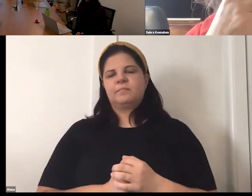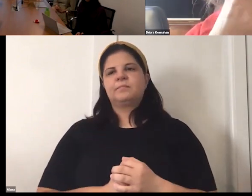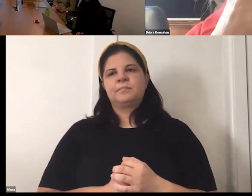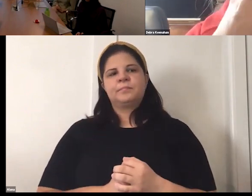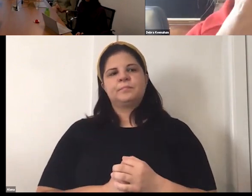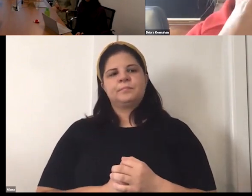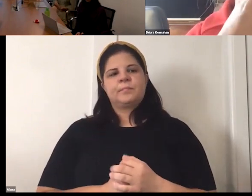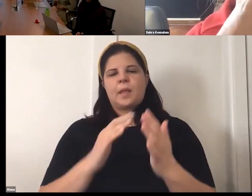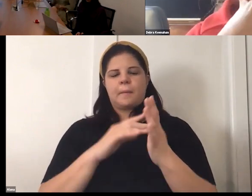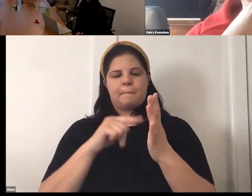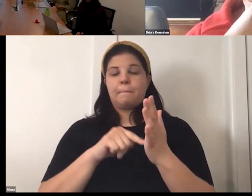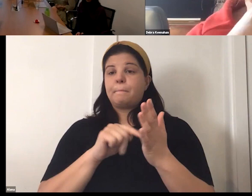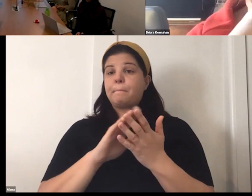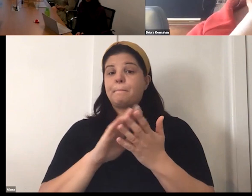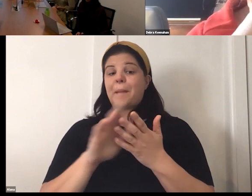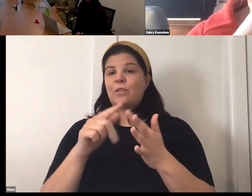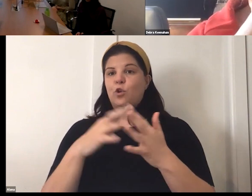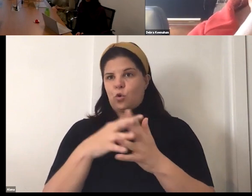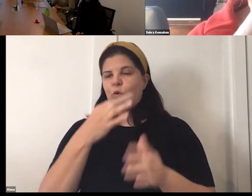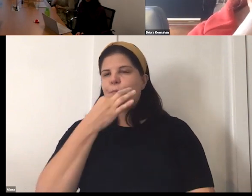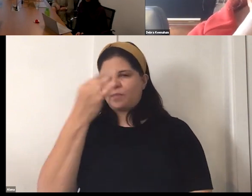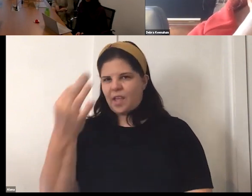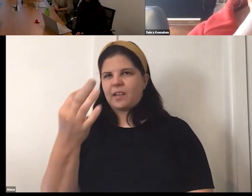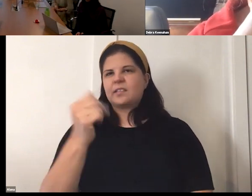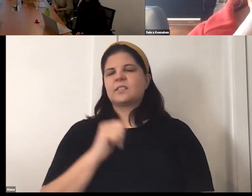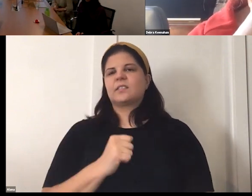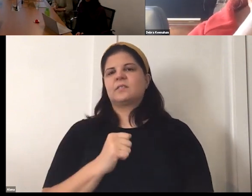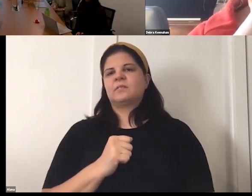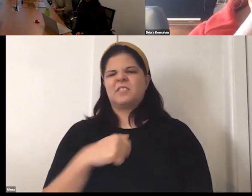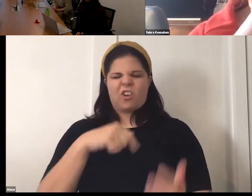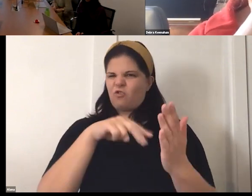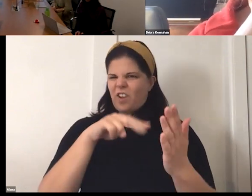Who asks, I'll read the whole question out.